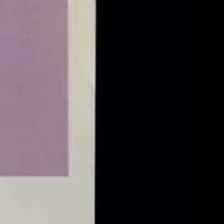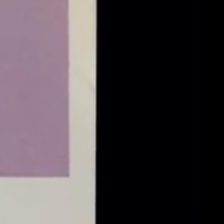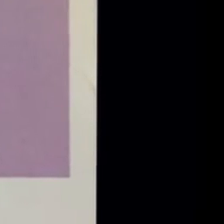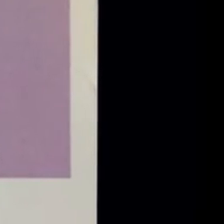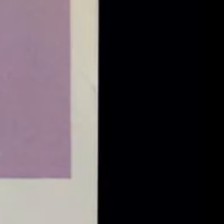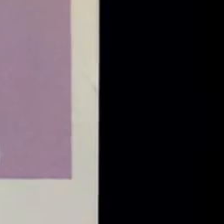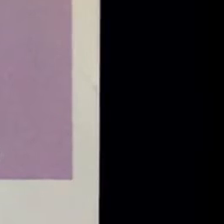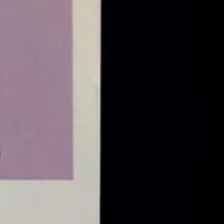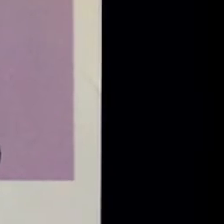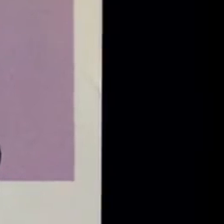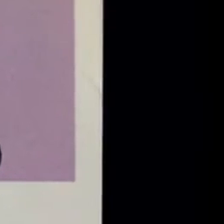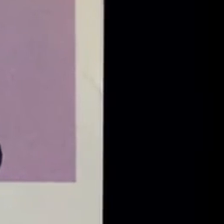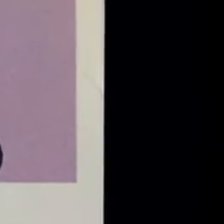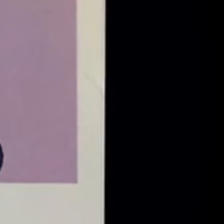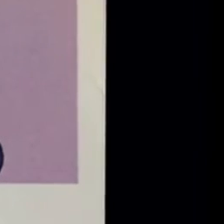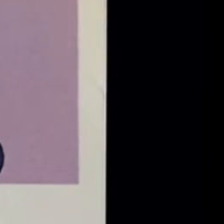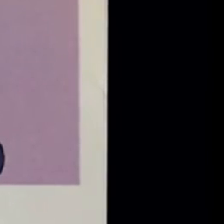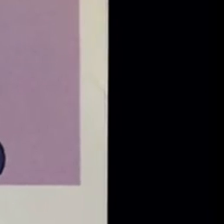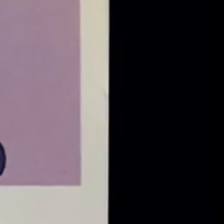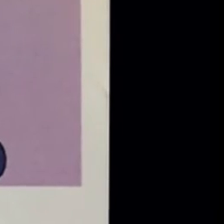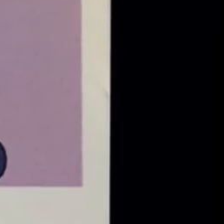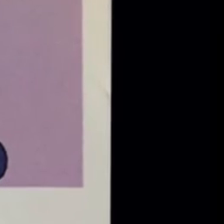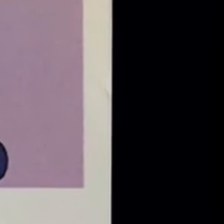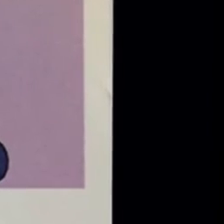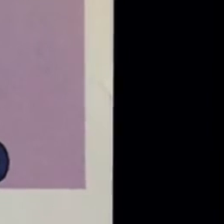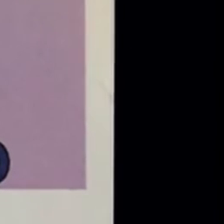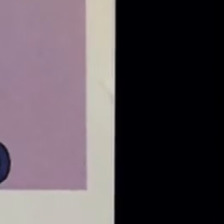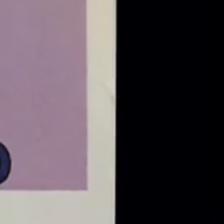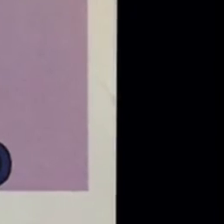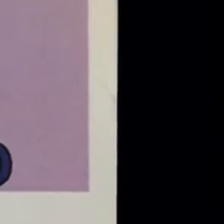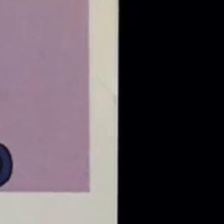‘INDEPENDENCE - Our Voices Will Be Heard All Over The World’.